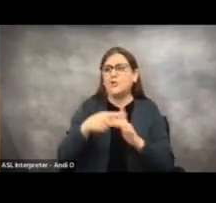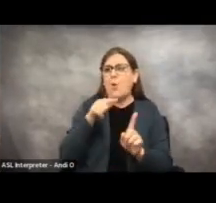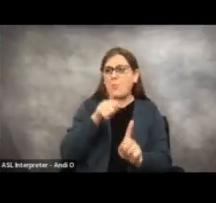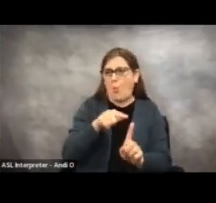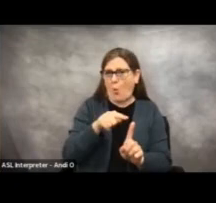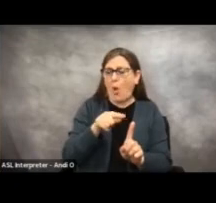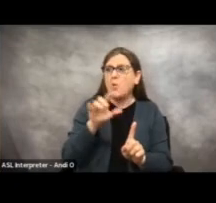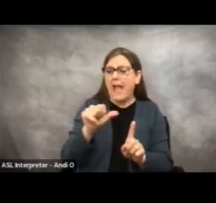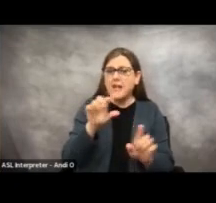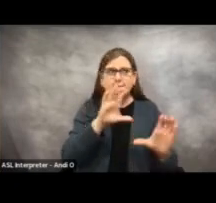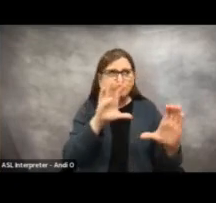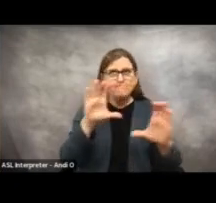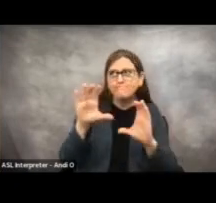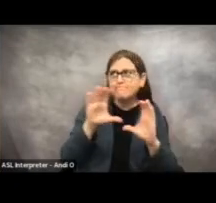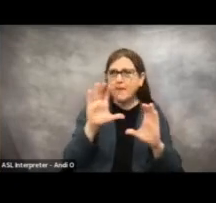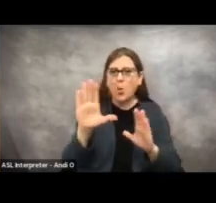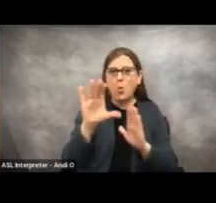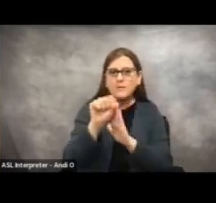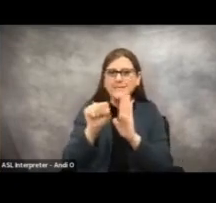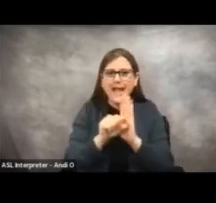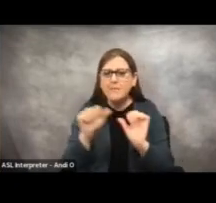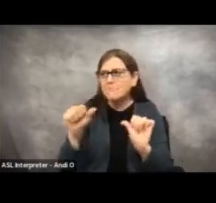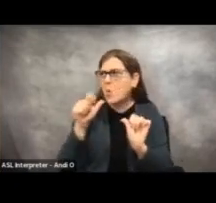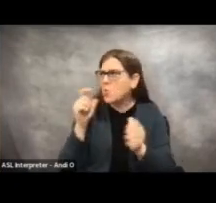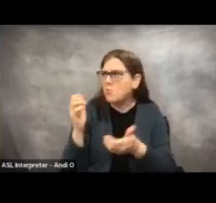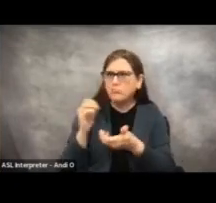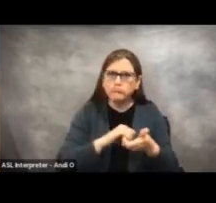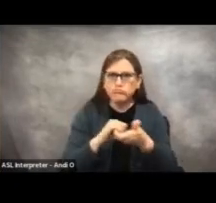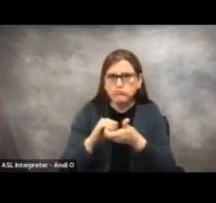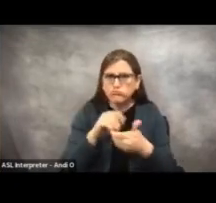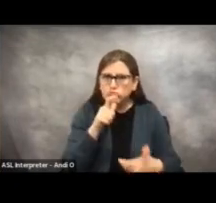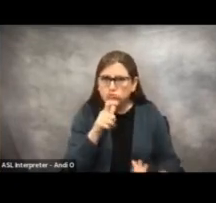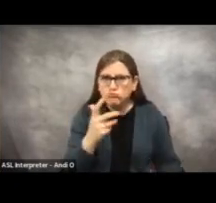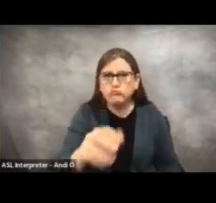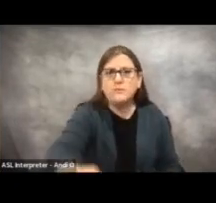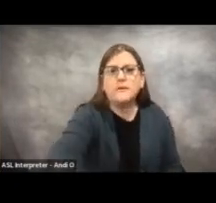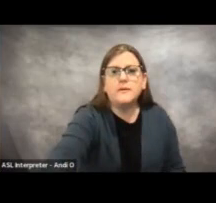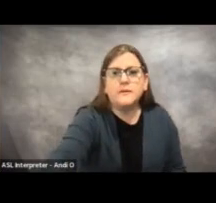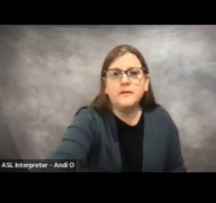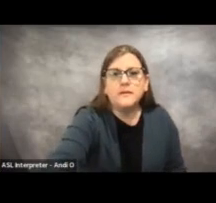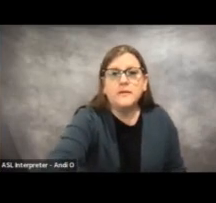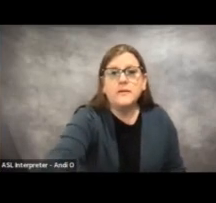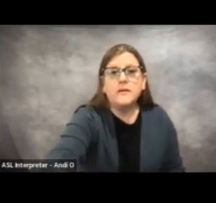possible partners. Next slide, please. As you find possible partners and champions within